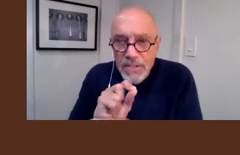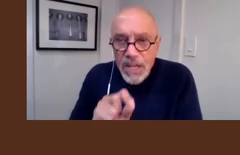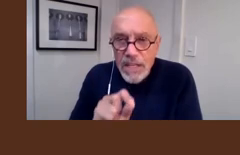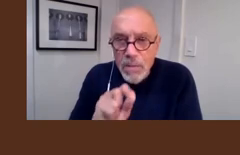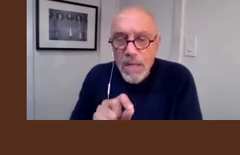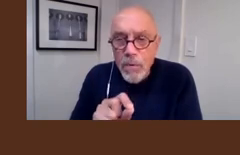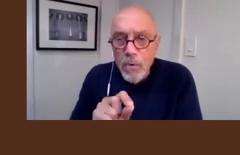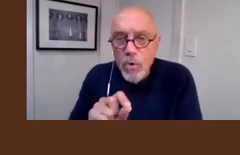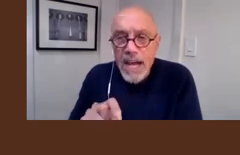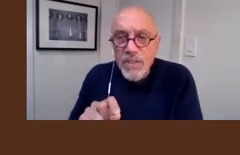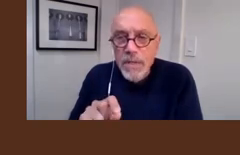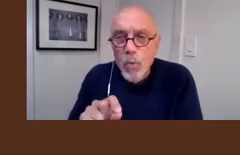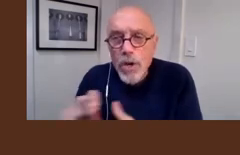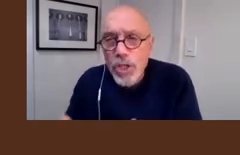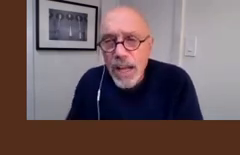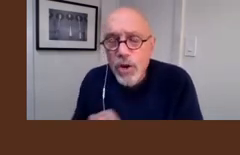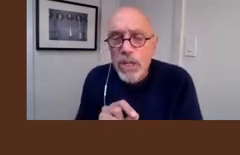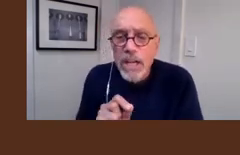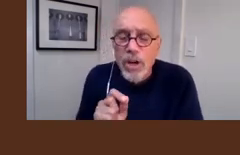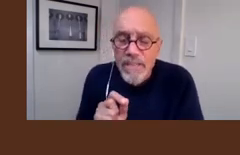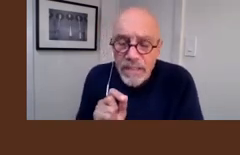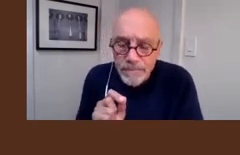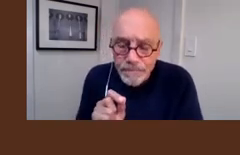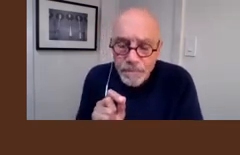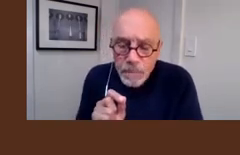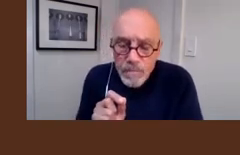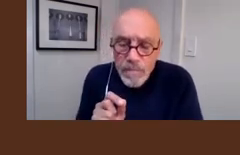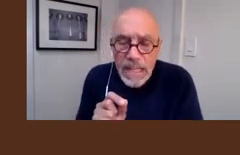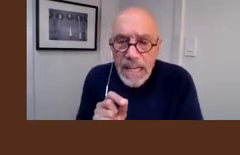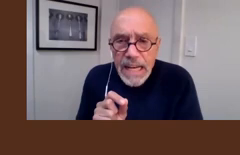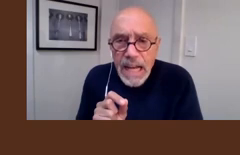say to people who ask me where should I go to get coffee,